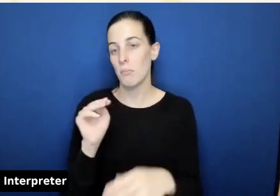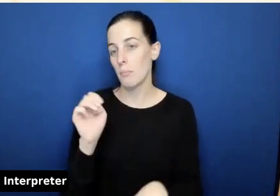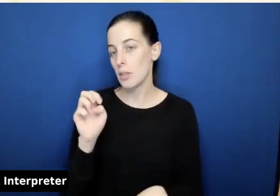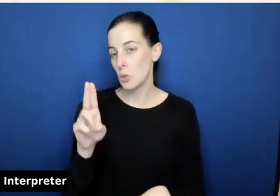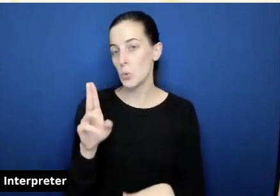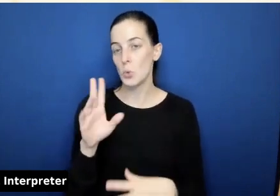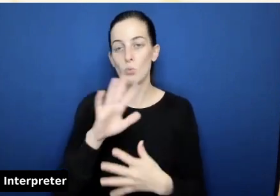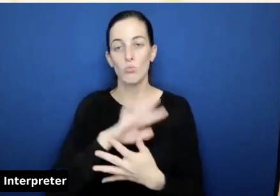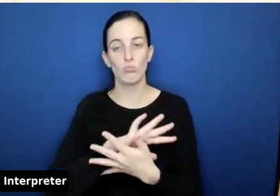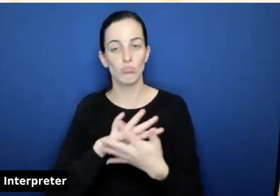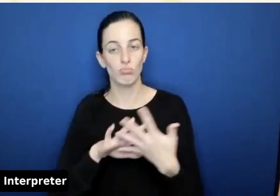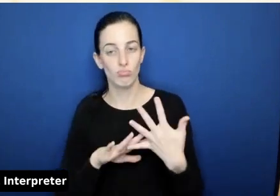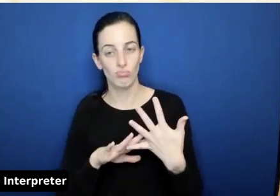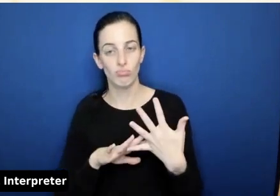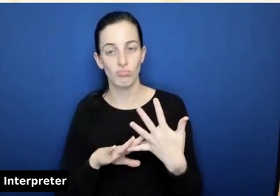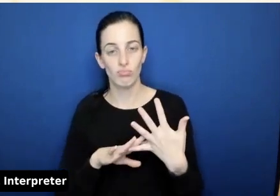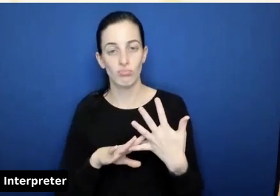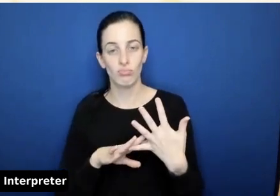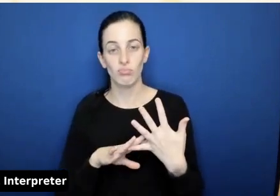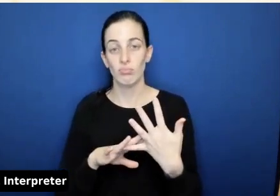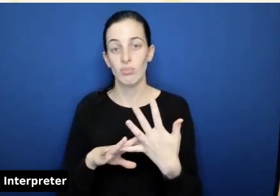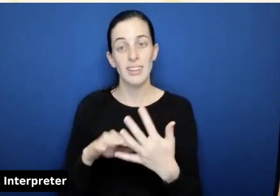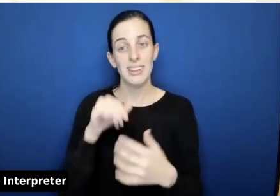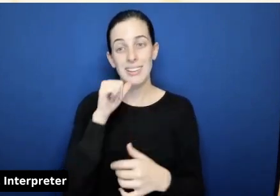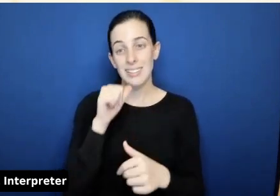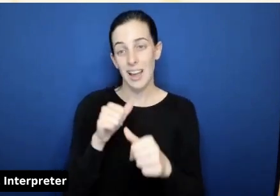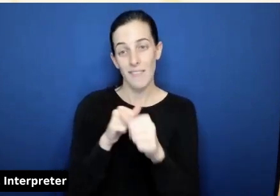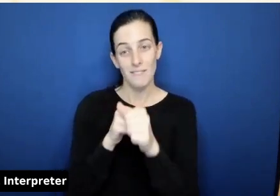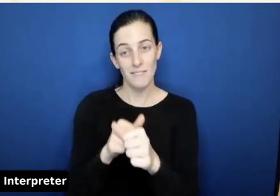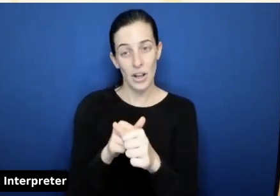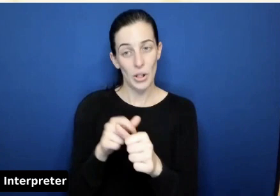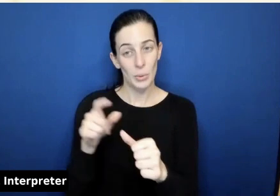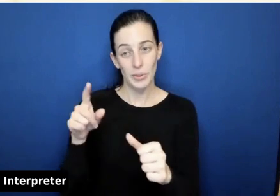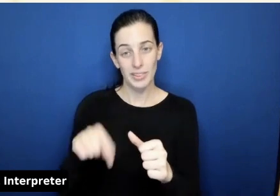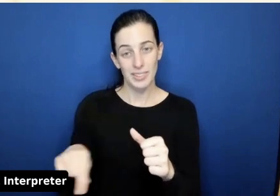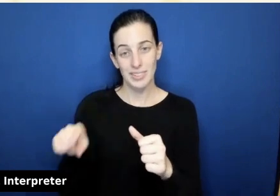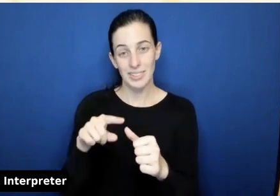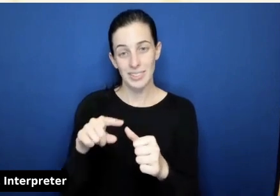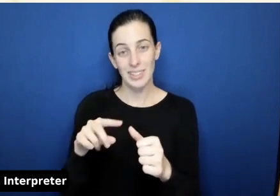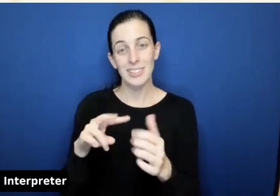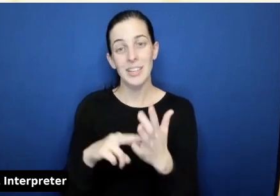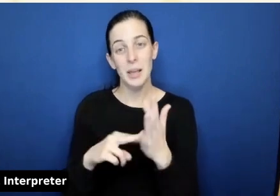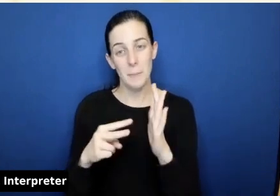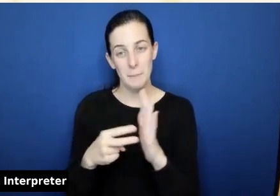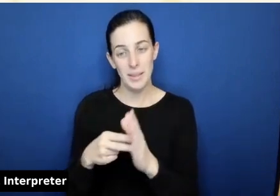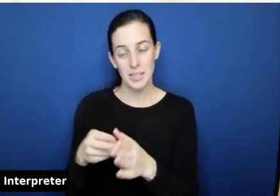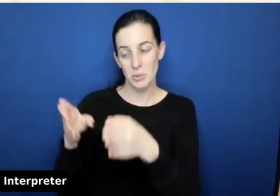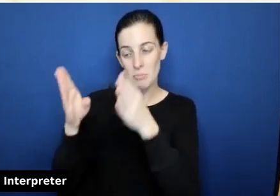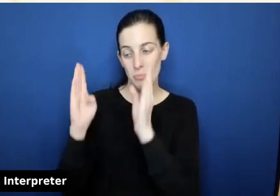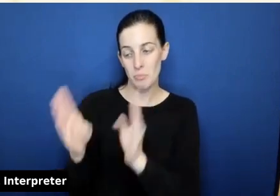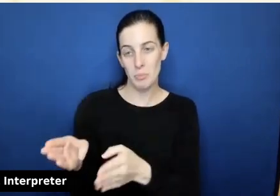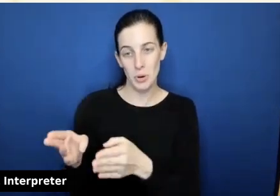Not following the usability convention will leave users disorientated